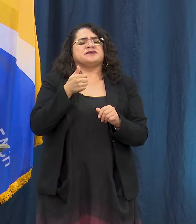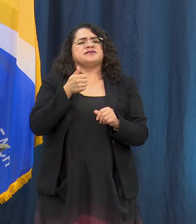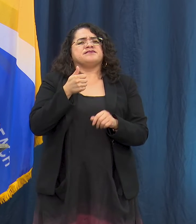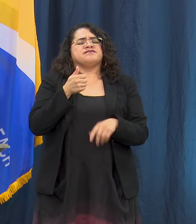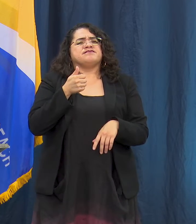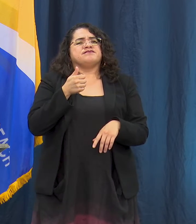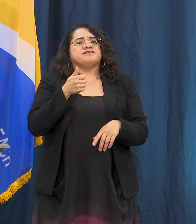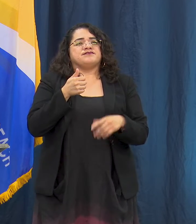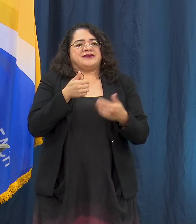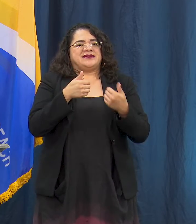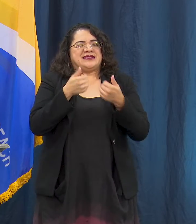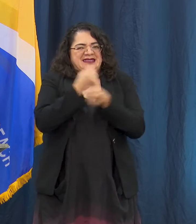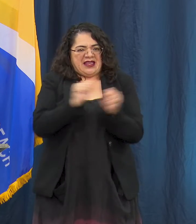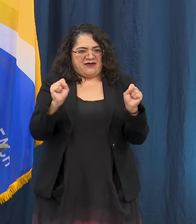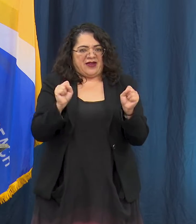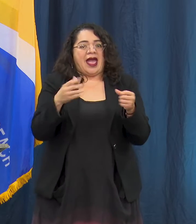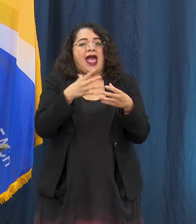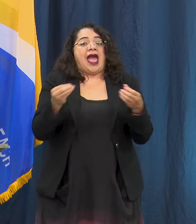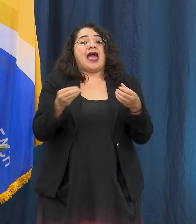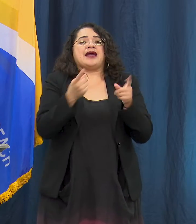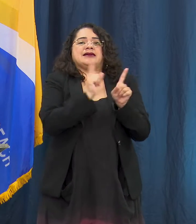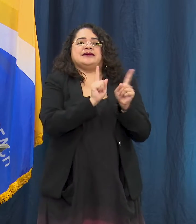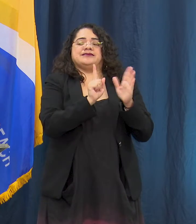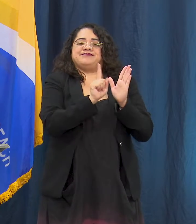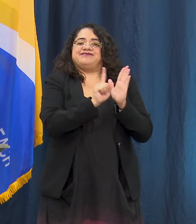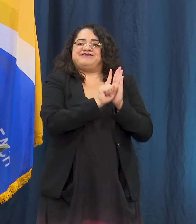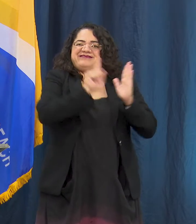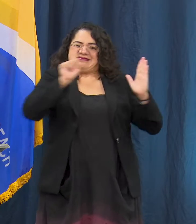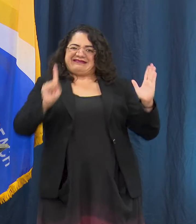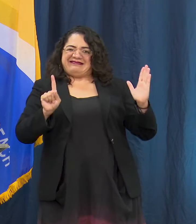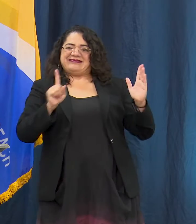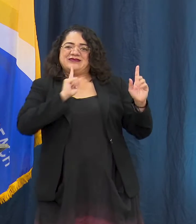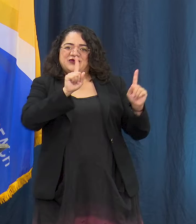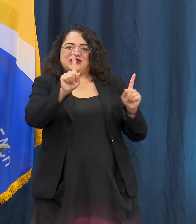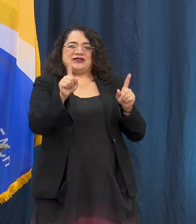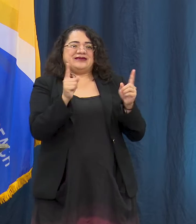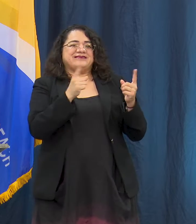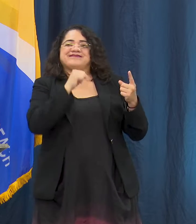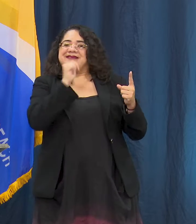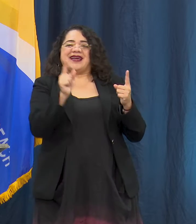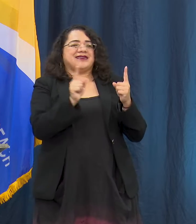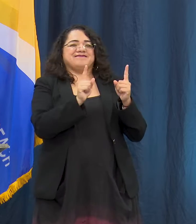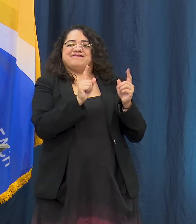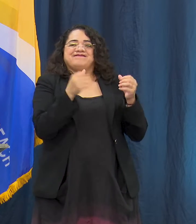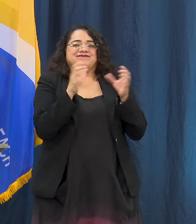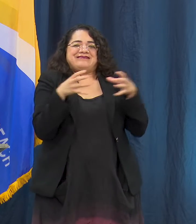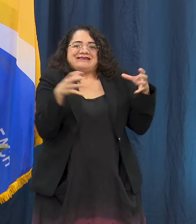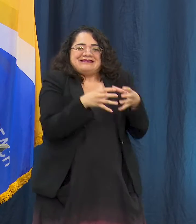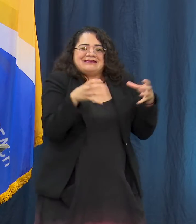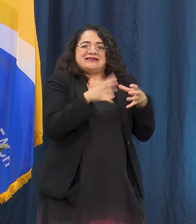others. The large gatherings can result in increased transmission so we